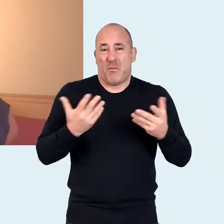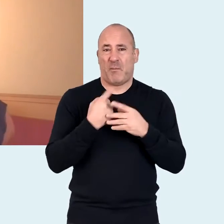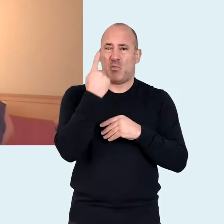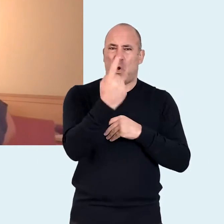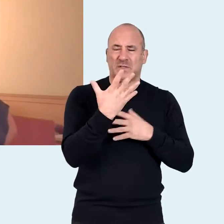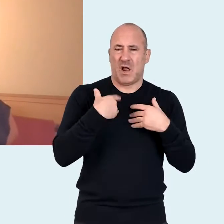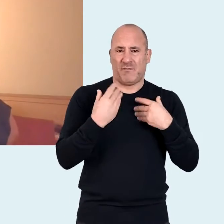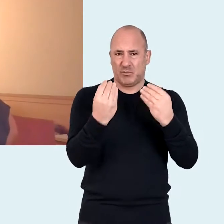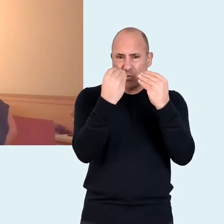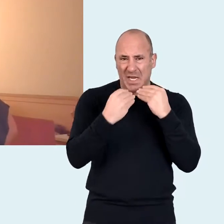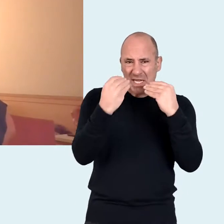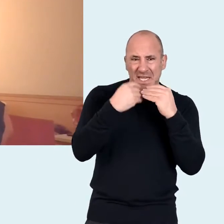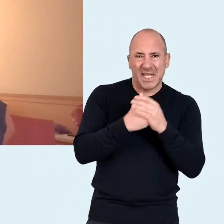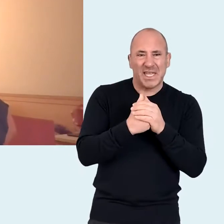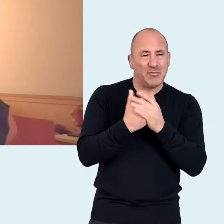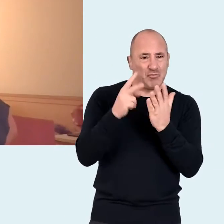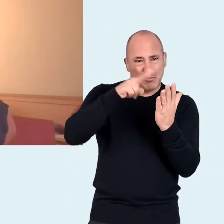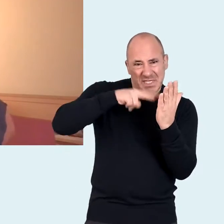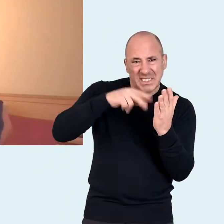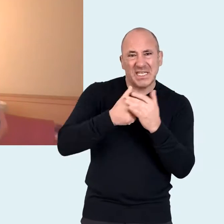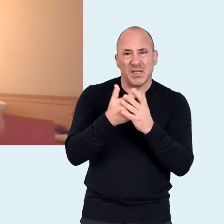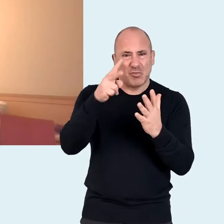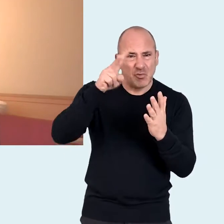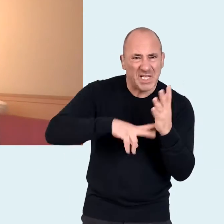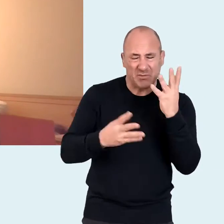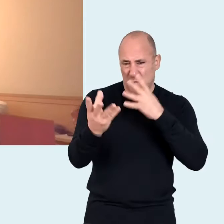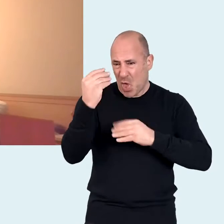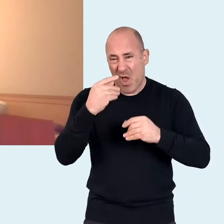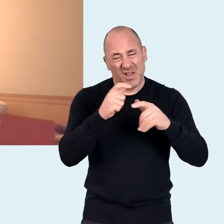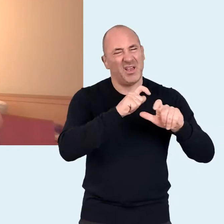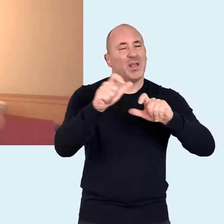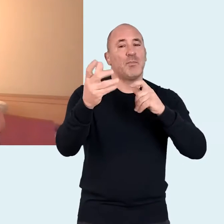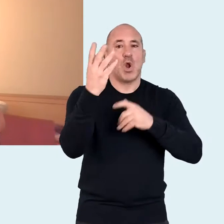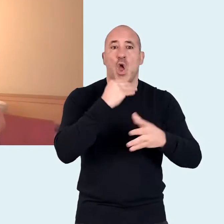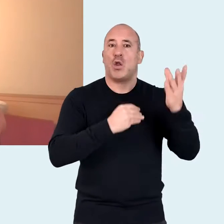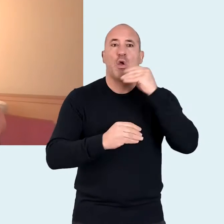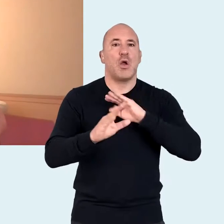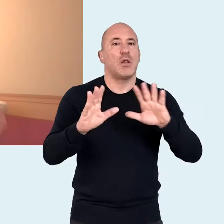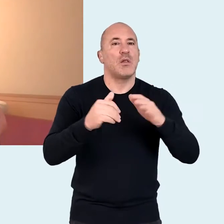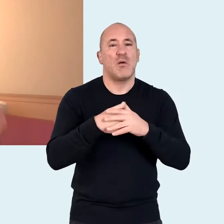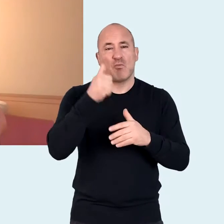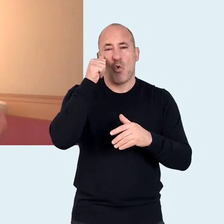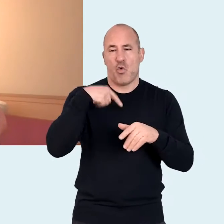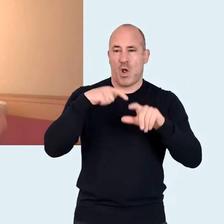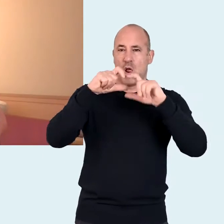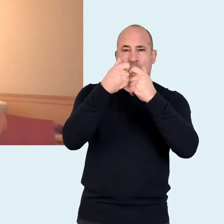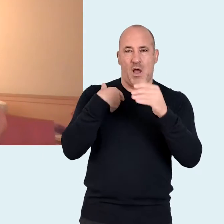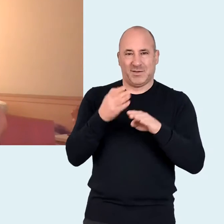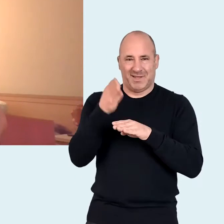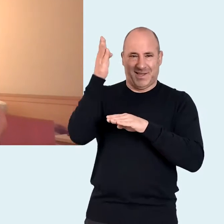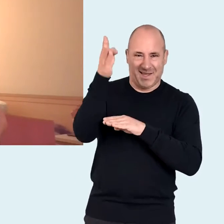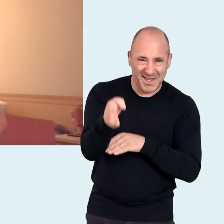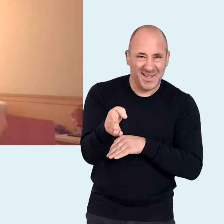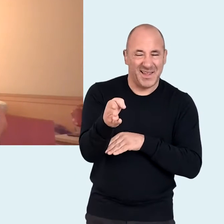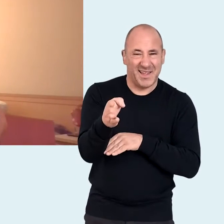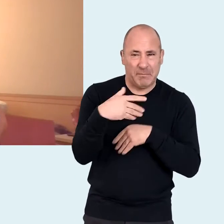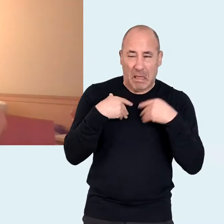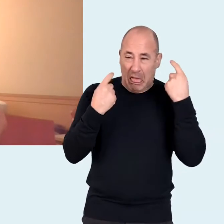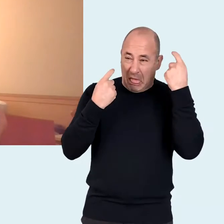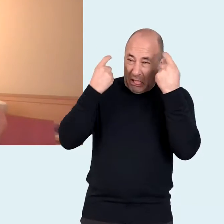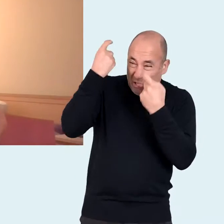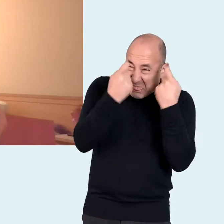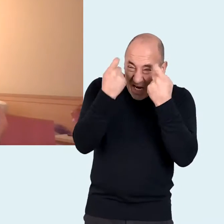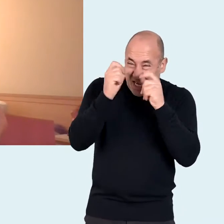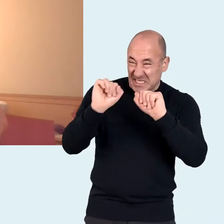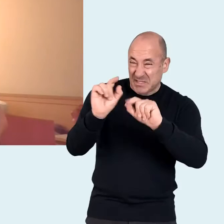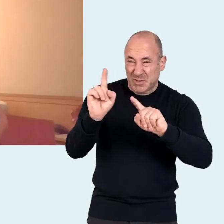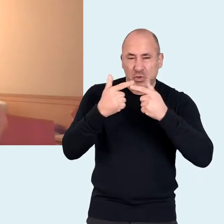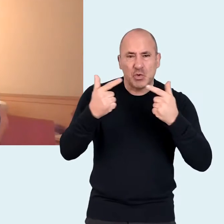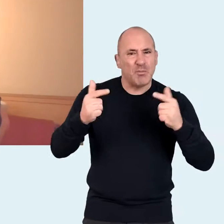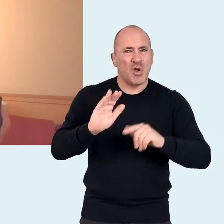and do read, and do learn, and do keep learning. You know, I go into a class and I don't generally